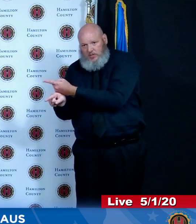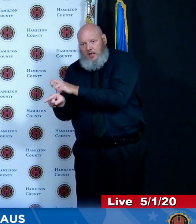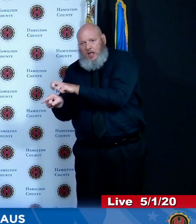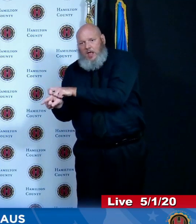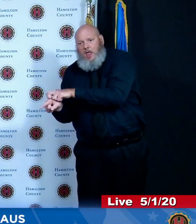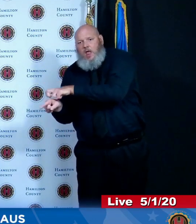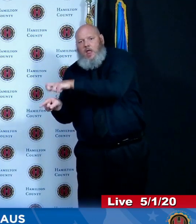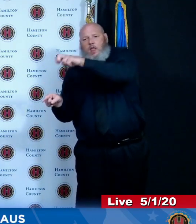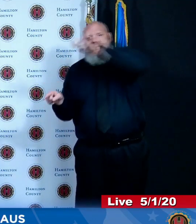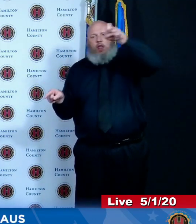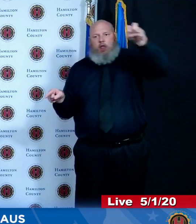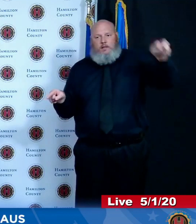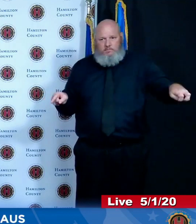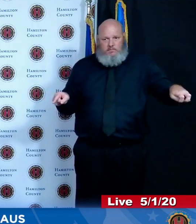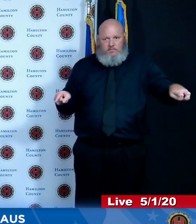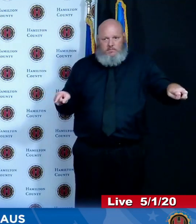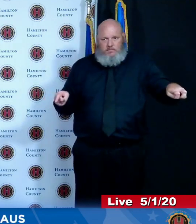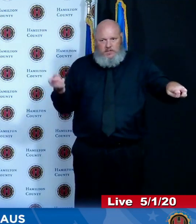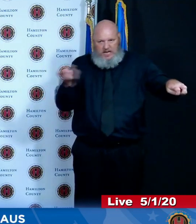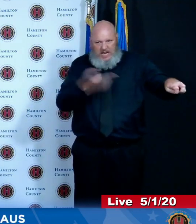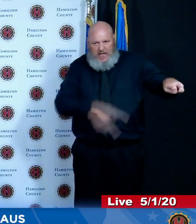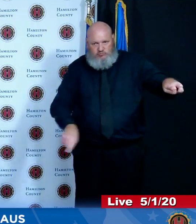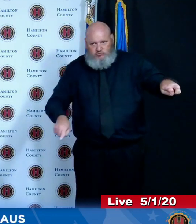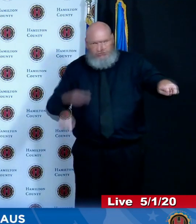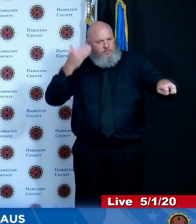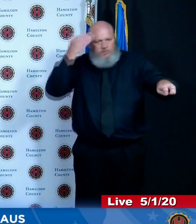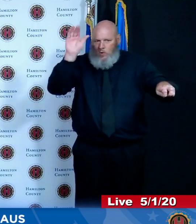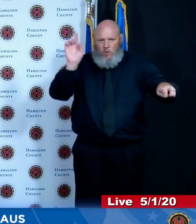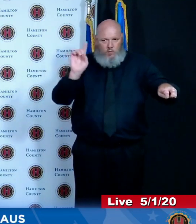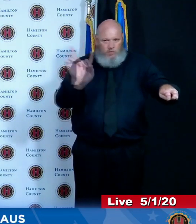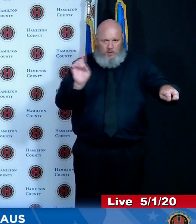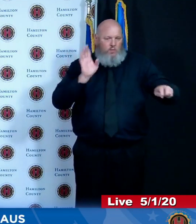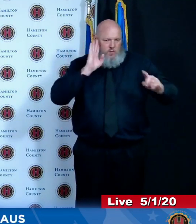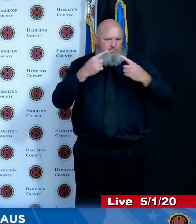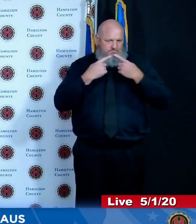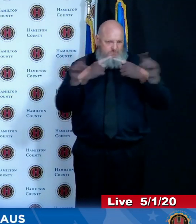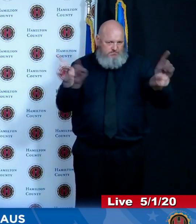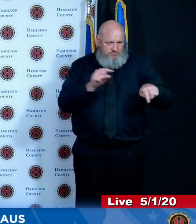determined for next week but as we get that information we will happily pass